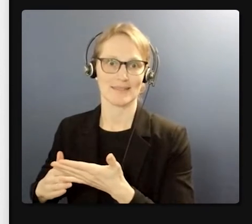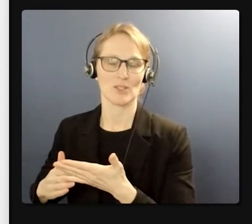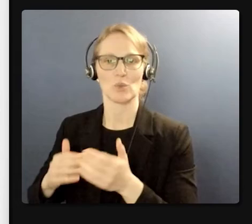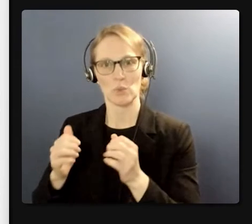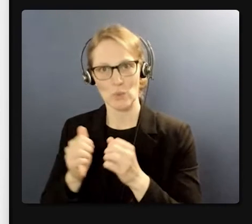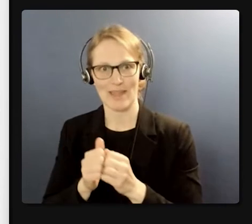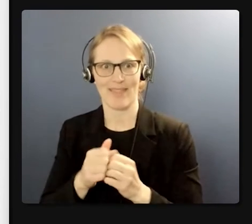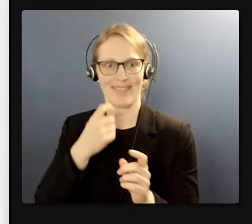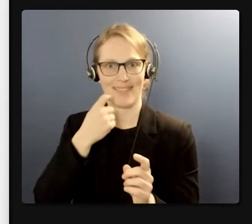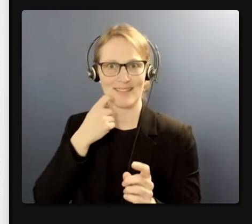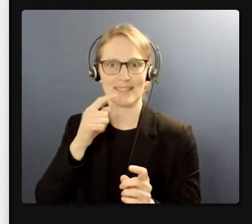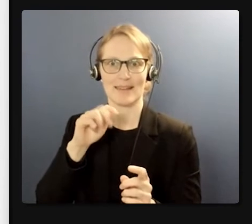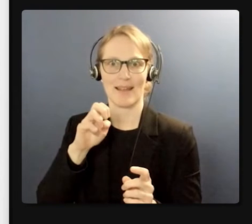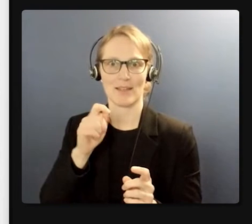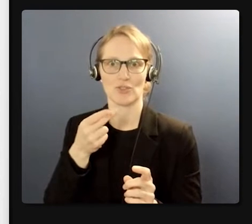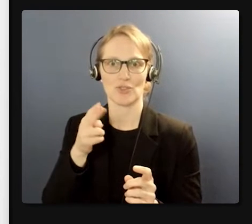using these textures that we just generated.